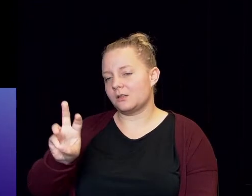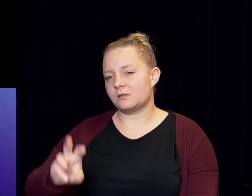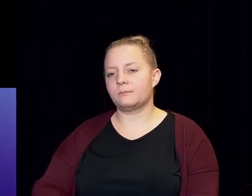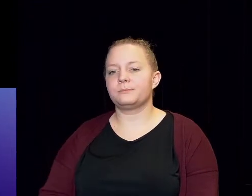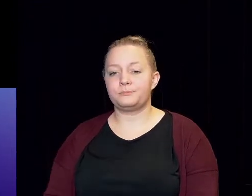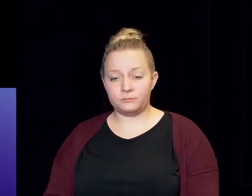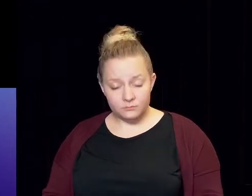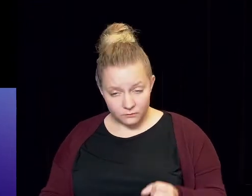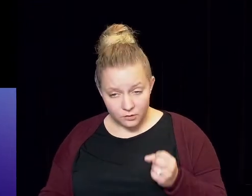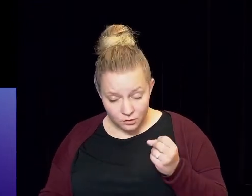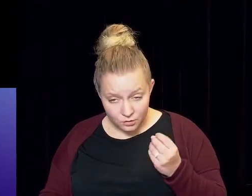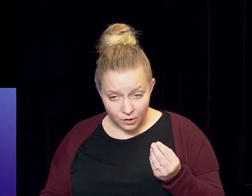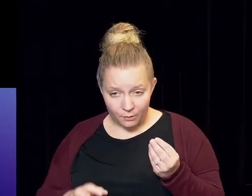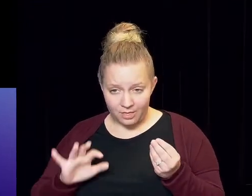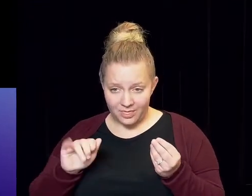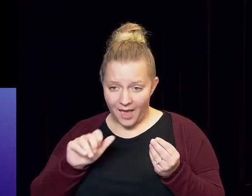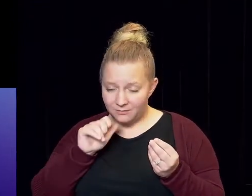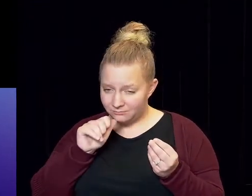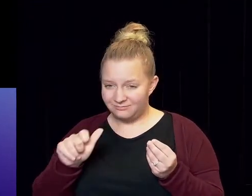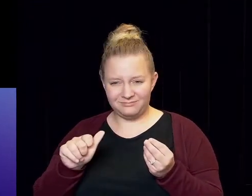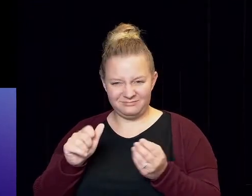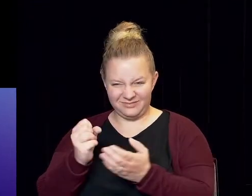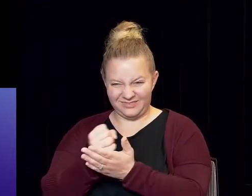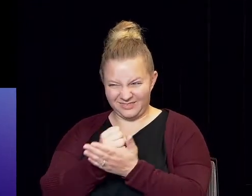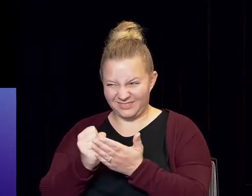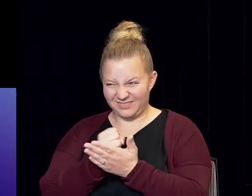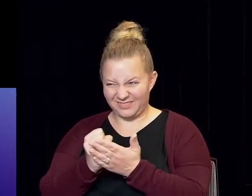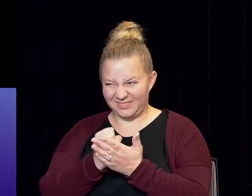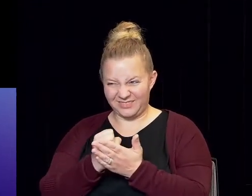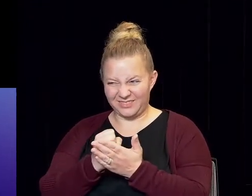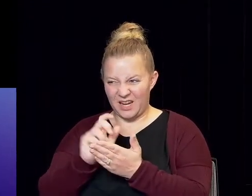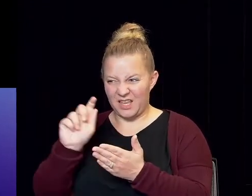So, this should not go here, my eraser is not working for some reason, but it should go right